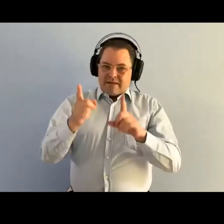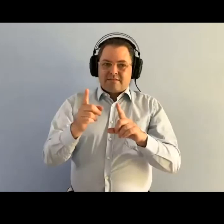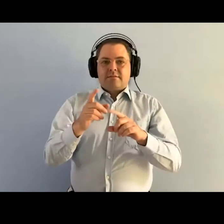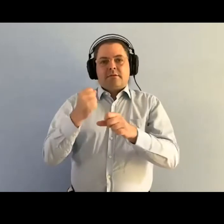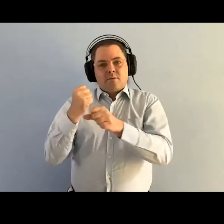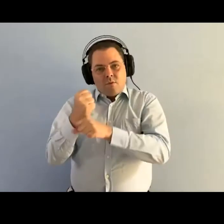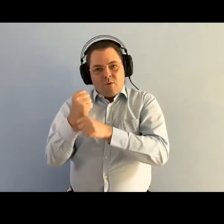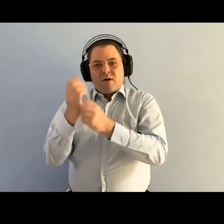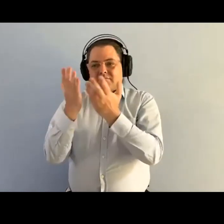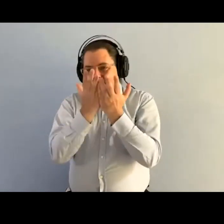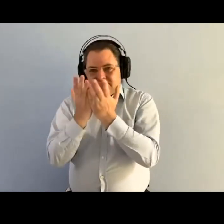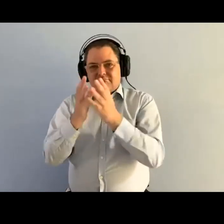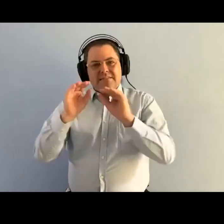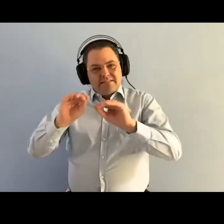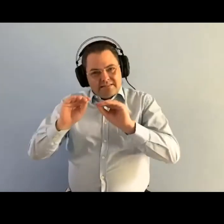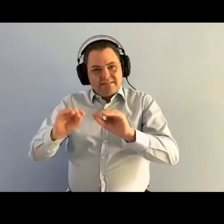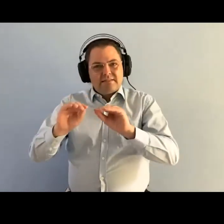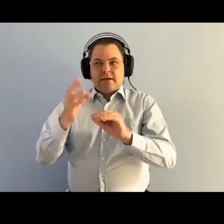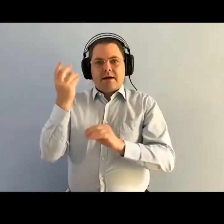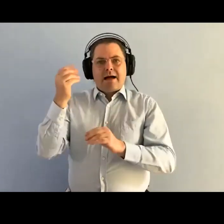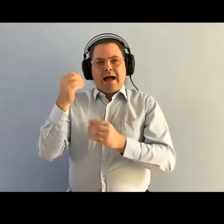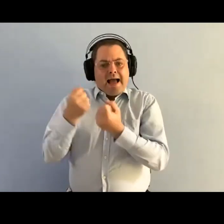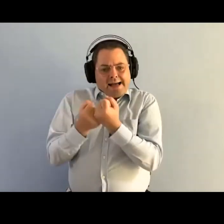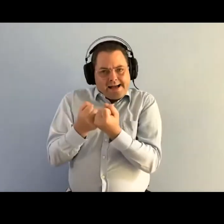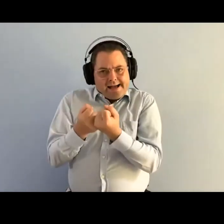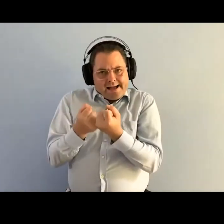Just for the basic livelihood relief support, employment programme is